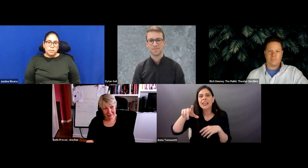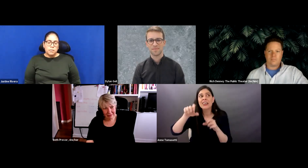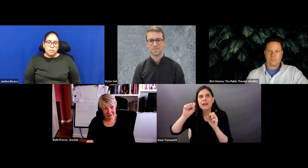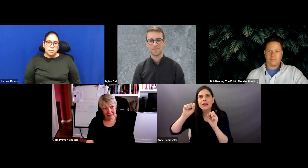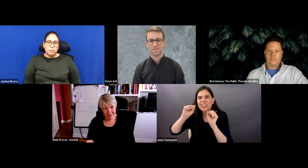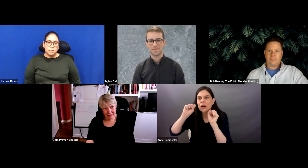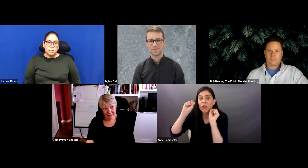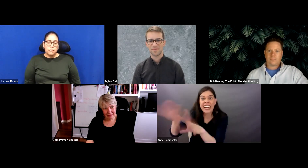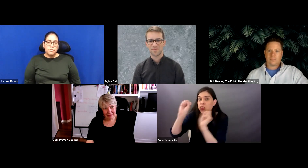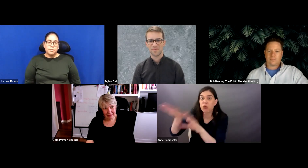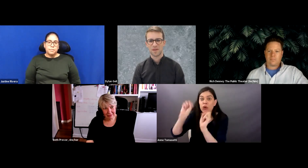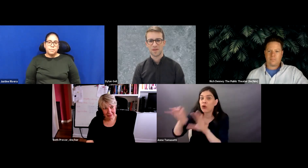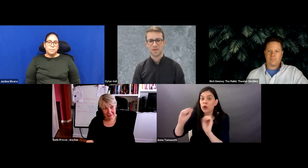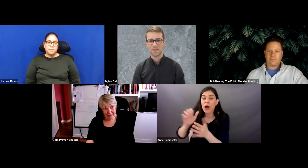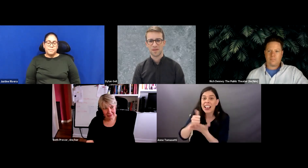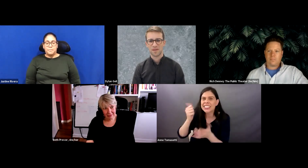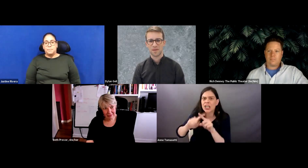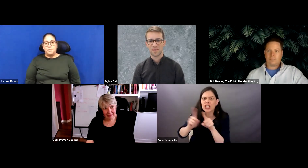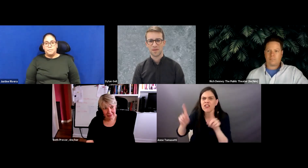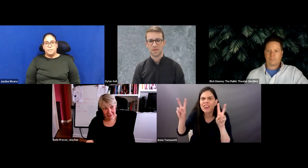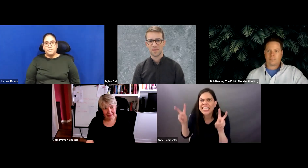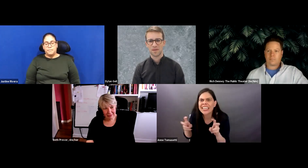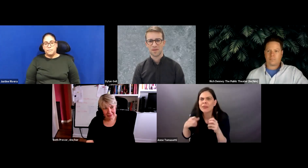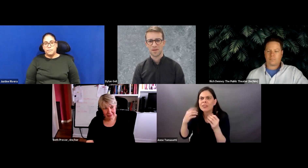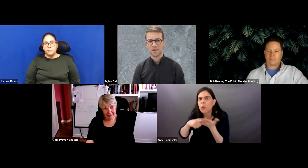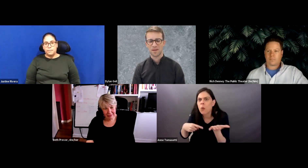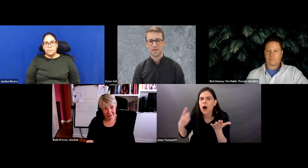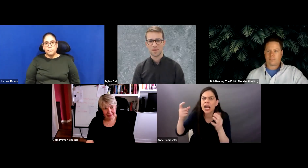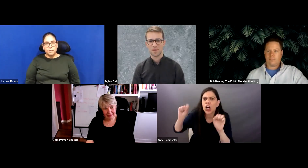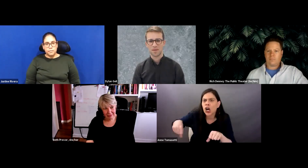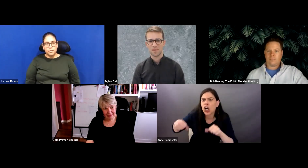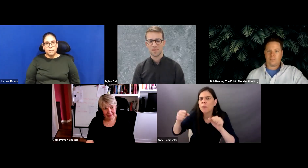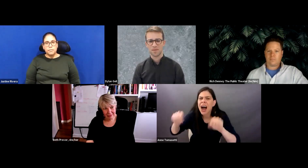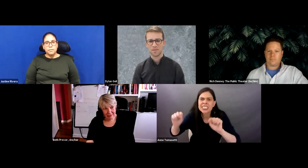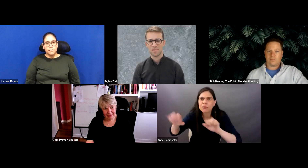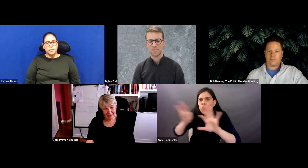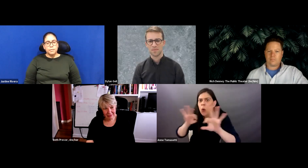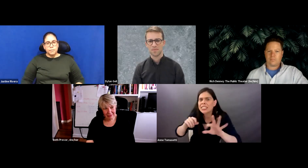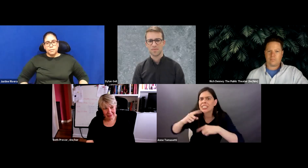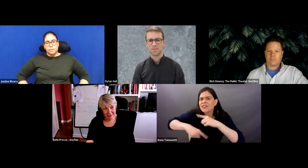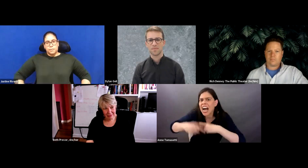to interpret that. And luckily, we were just giving Alexandria